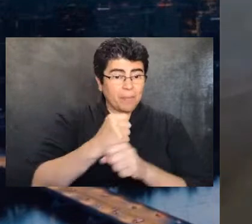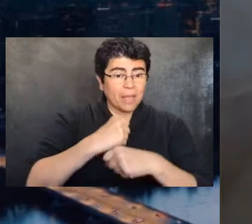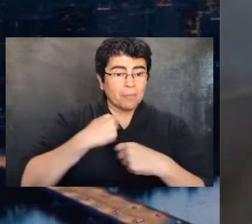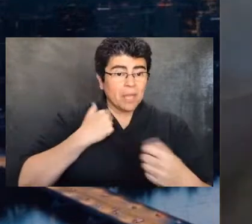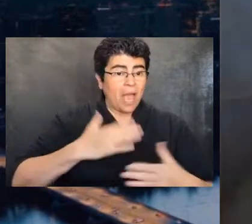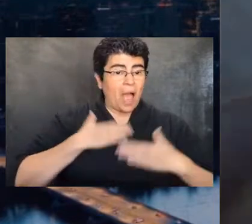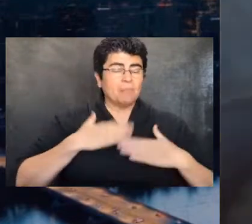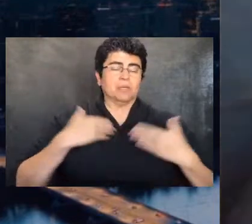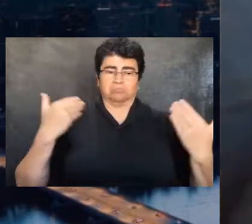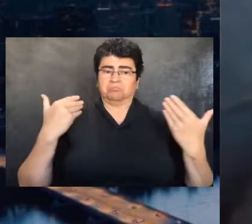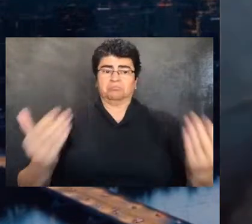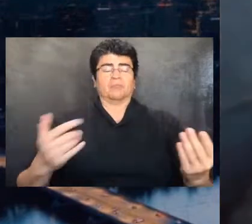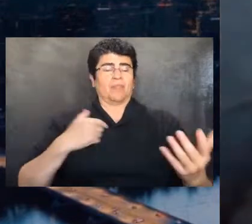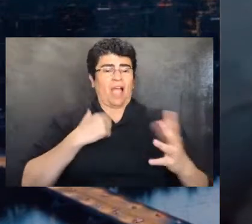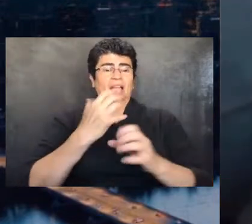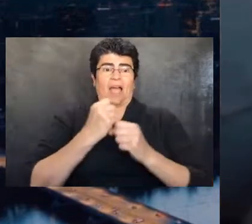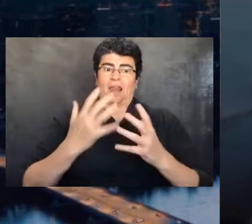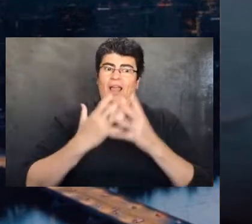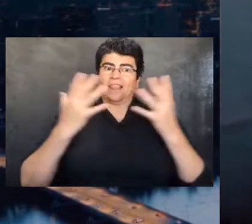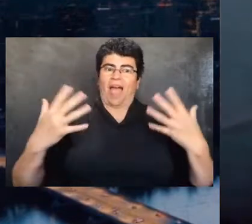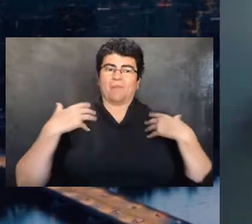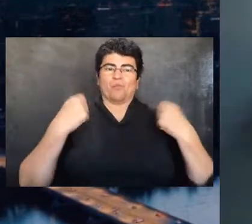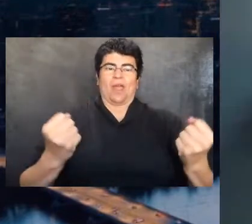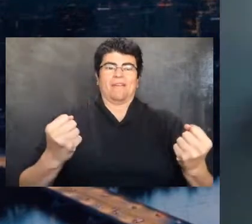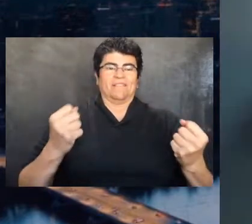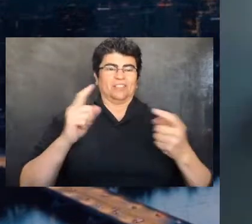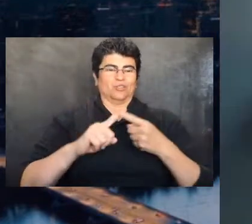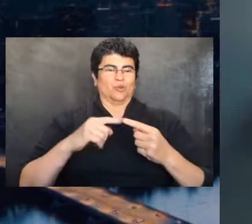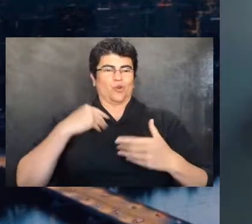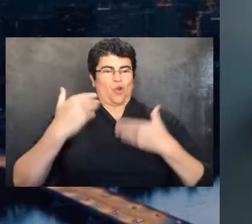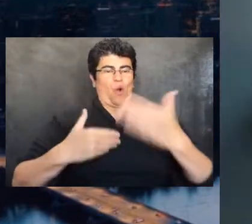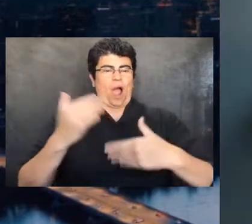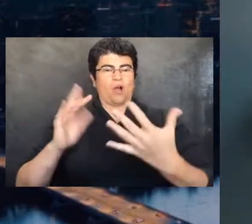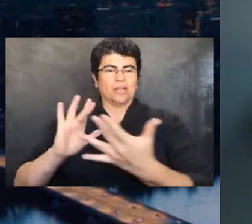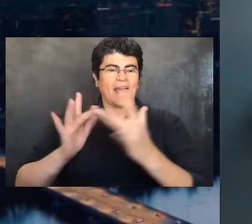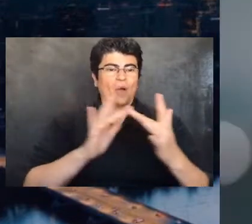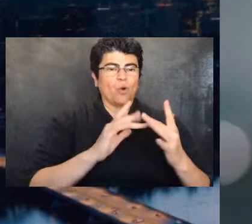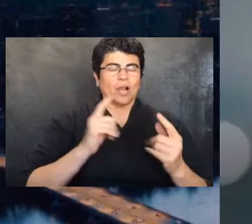I got a lot braver to go out and network my butt off.